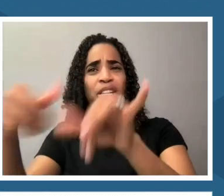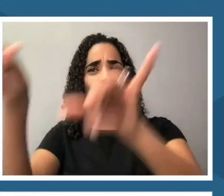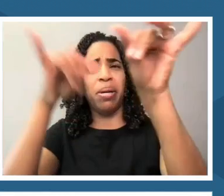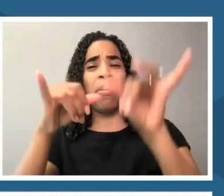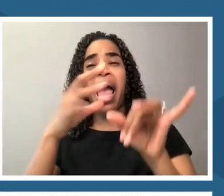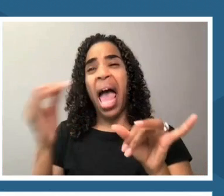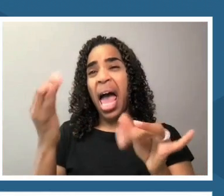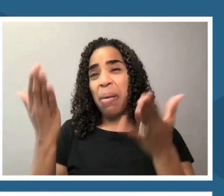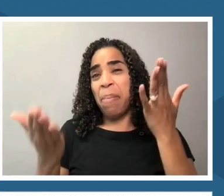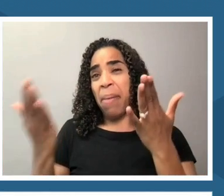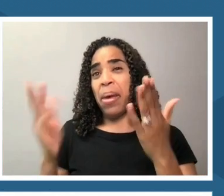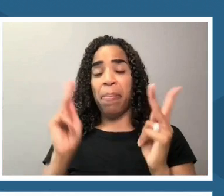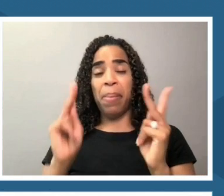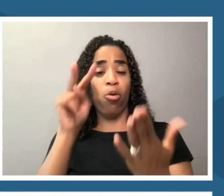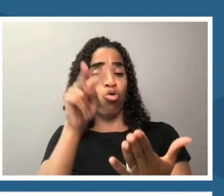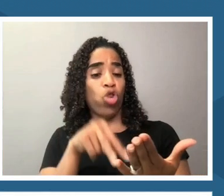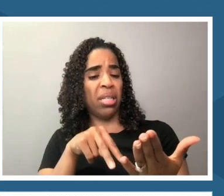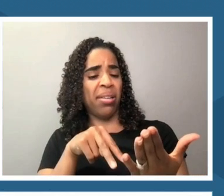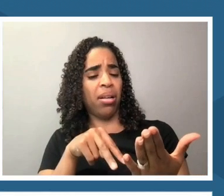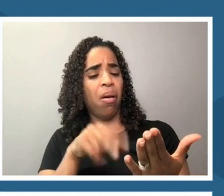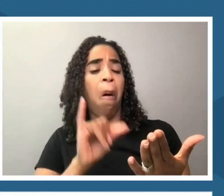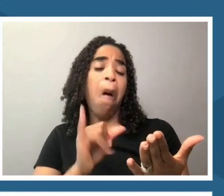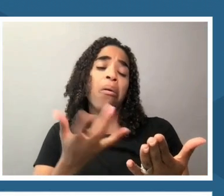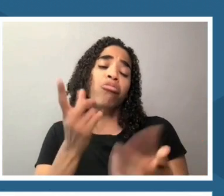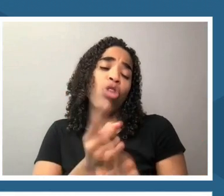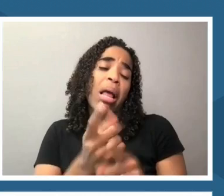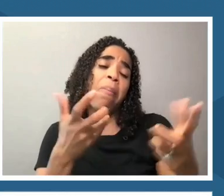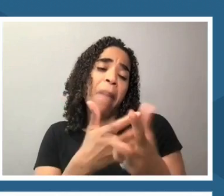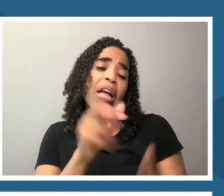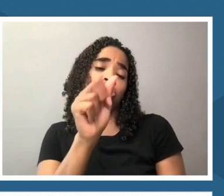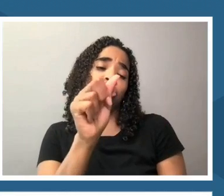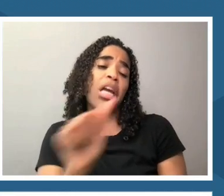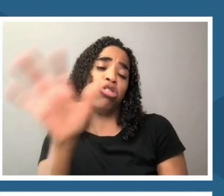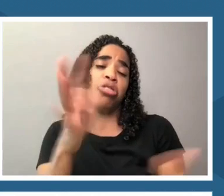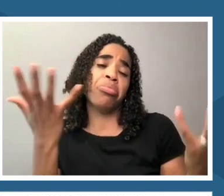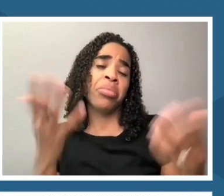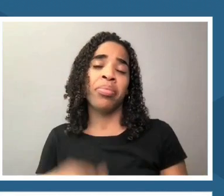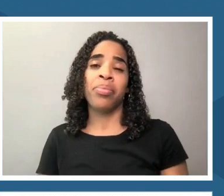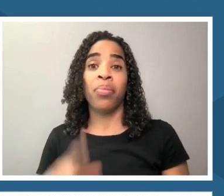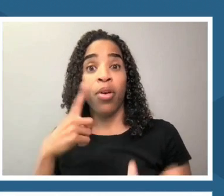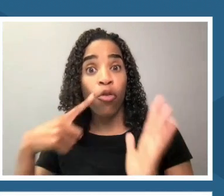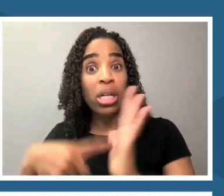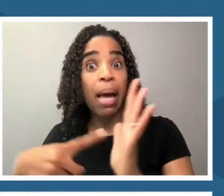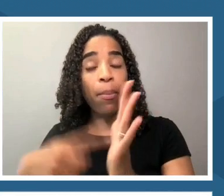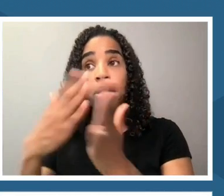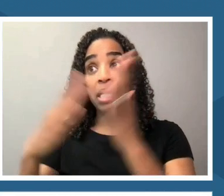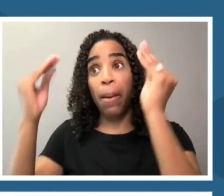stereotypes being unquestionable so for example i've met some educators